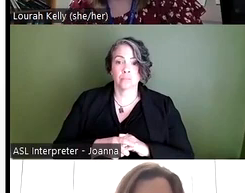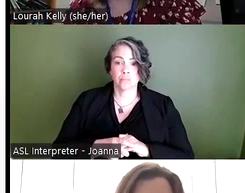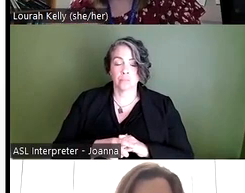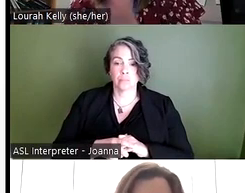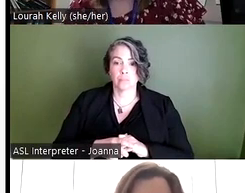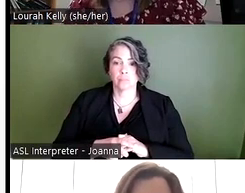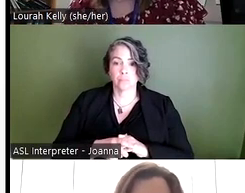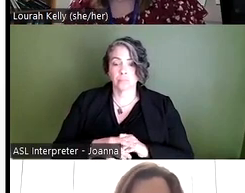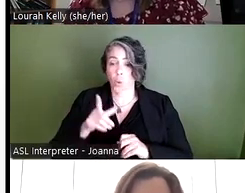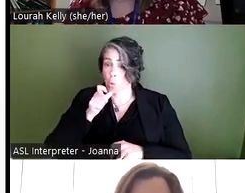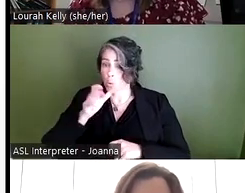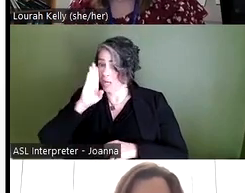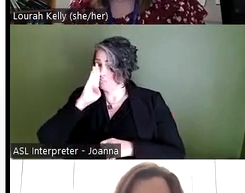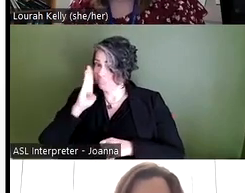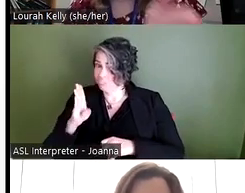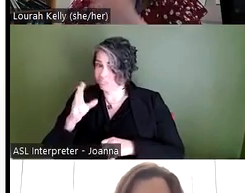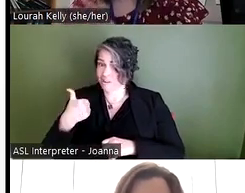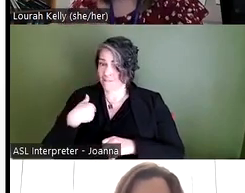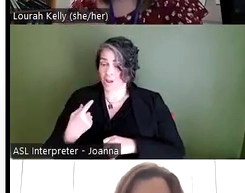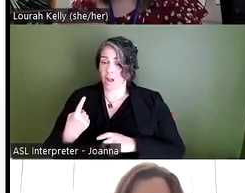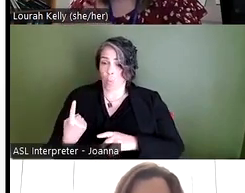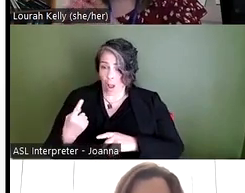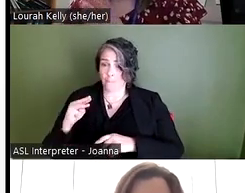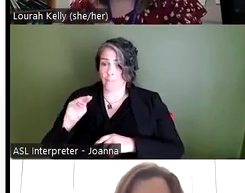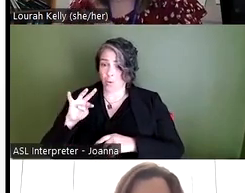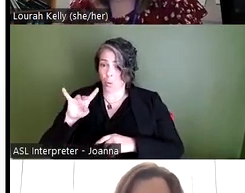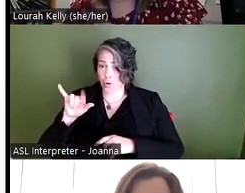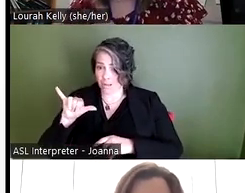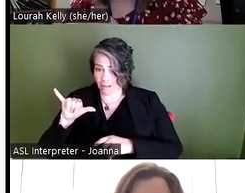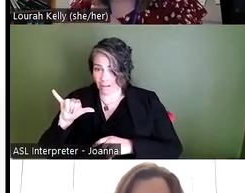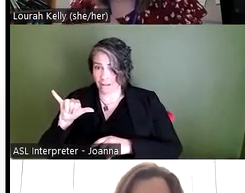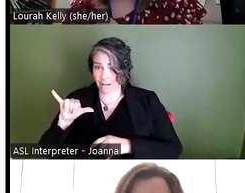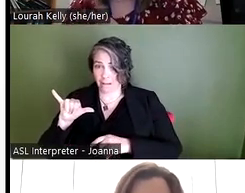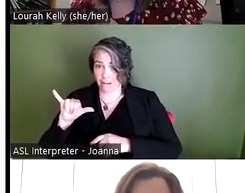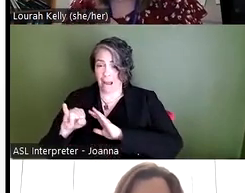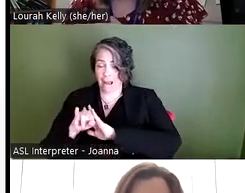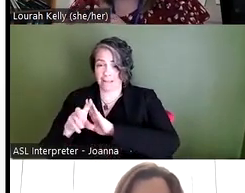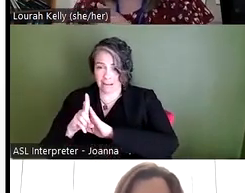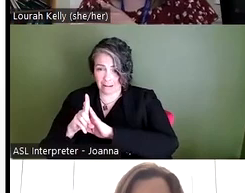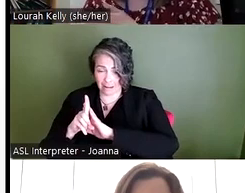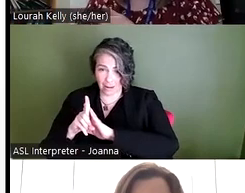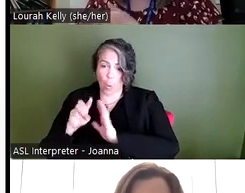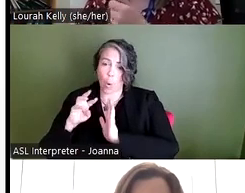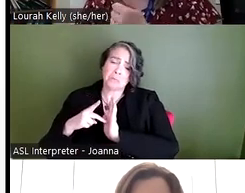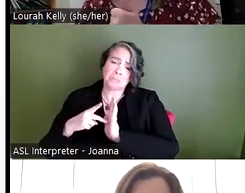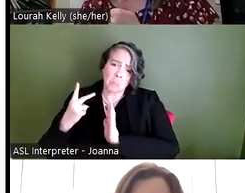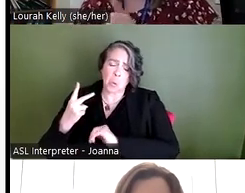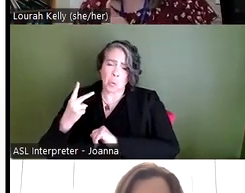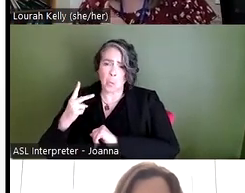of a single minoritized identity or doubly minoritized identity. So essentially people